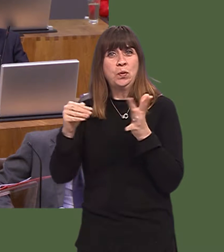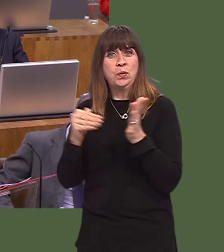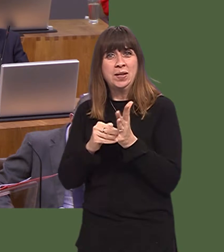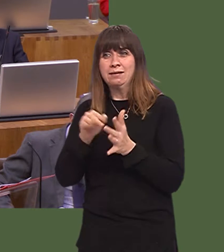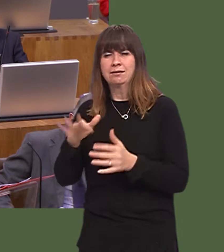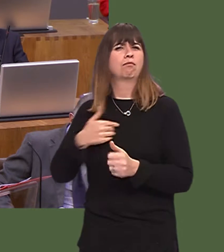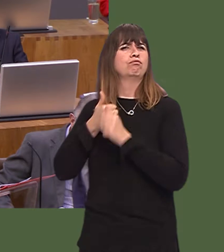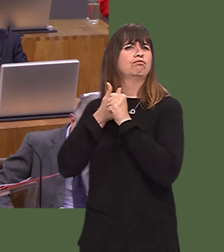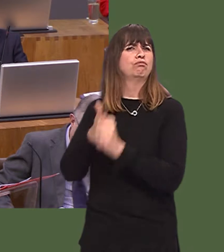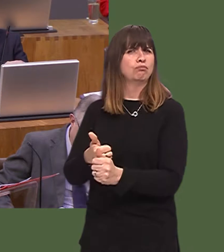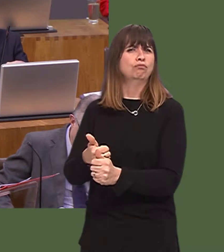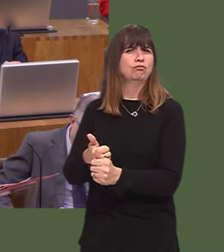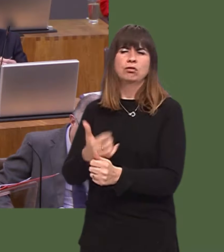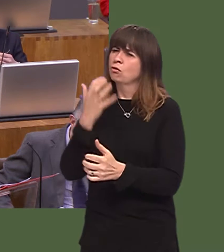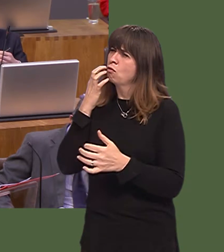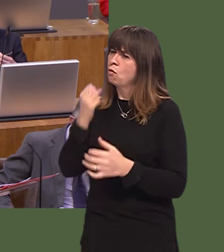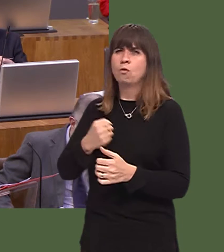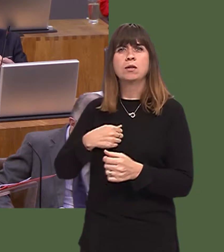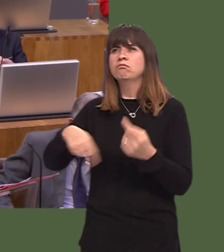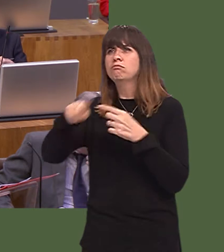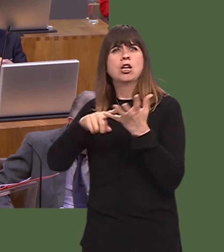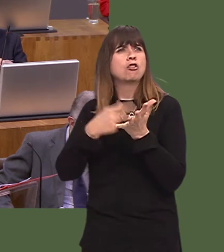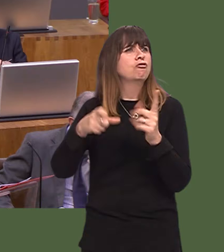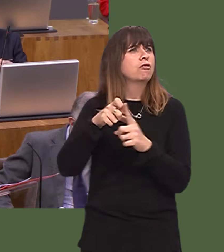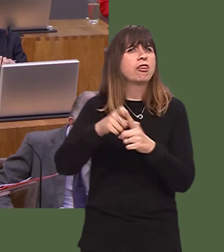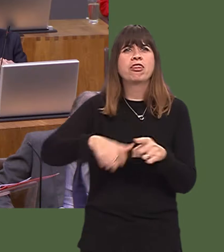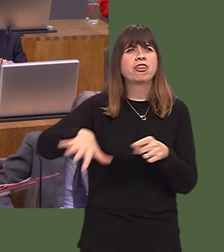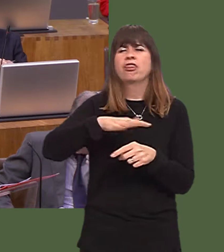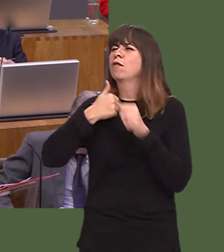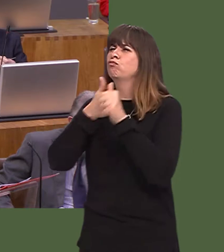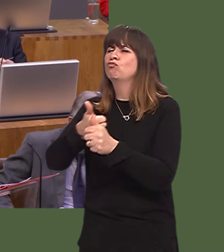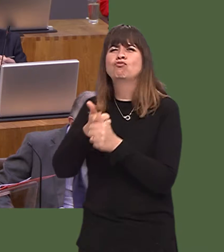of course, I support everyone who supports the Urdd in the area in order to ensure that